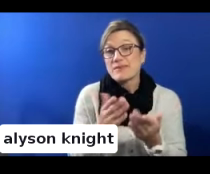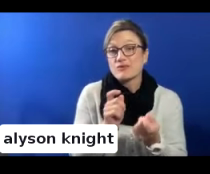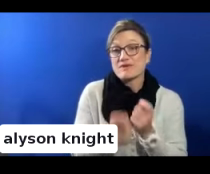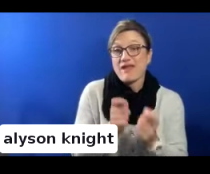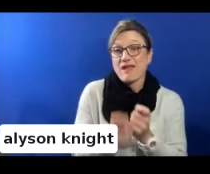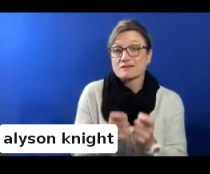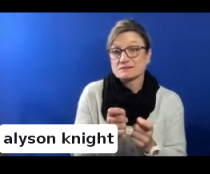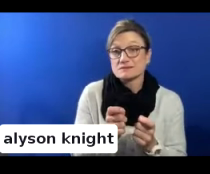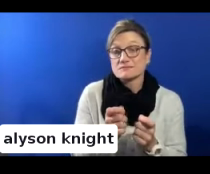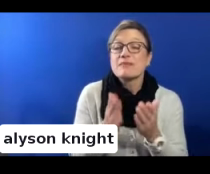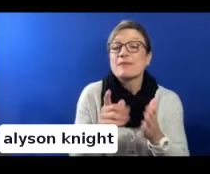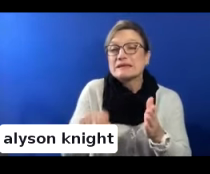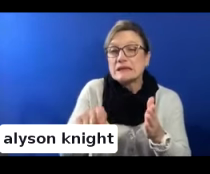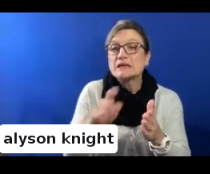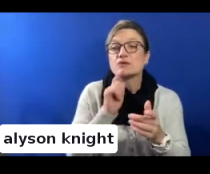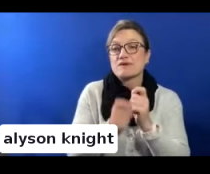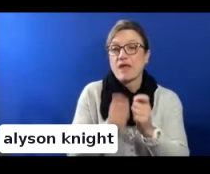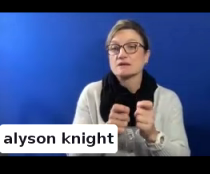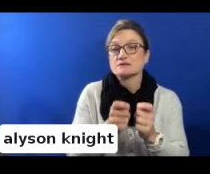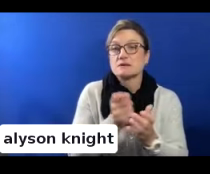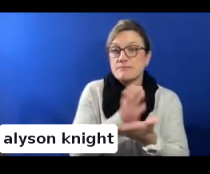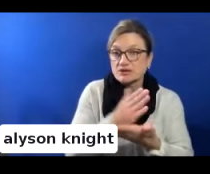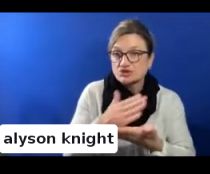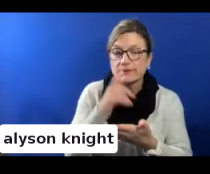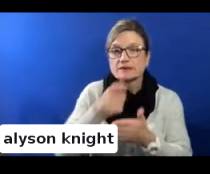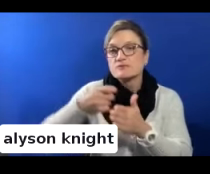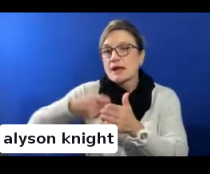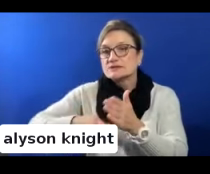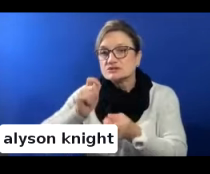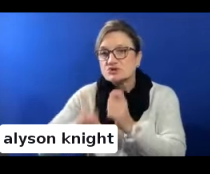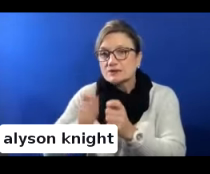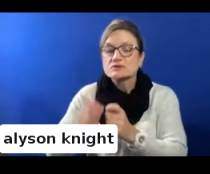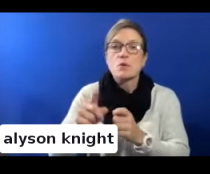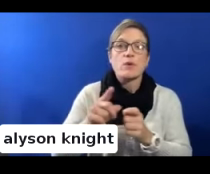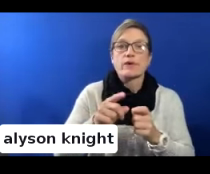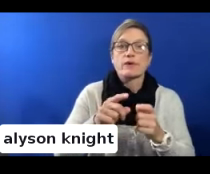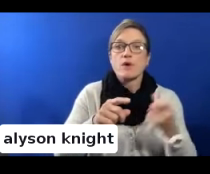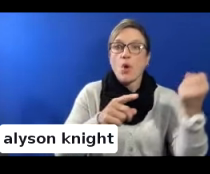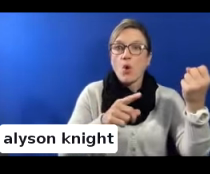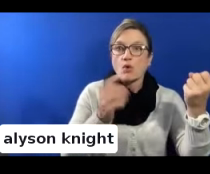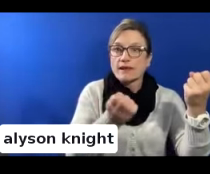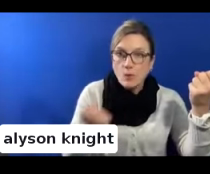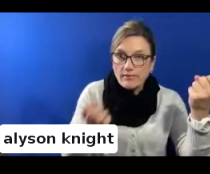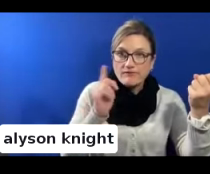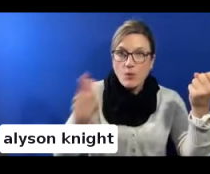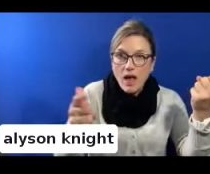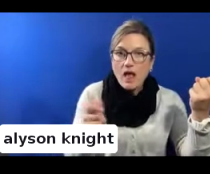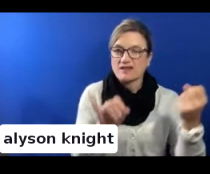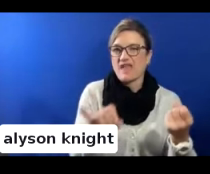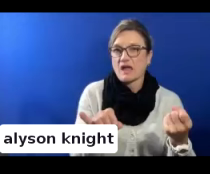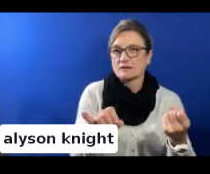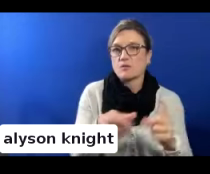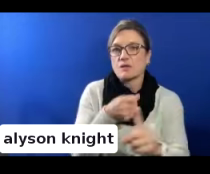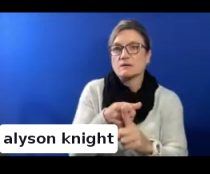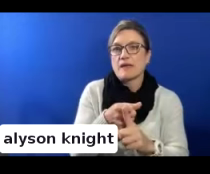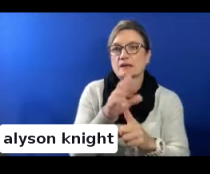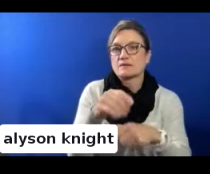budget because of pricing changes and extension on the project timelines.